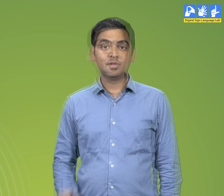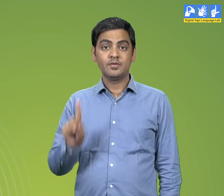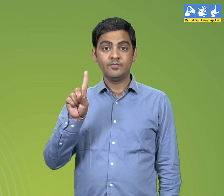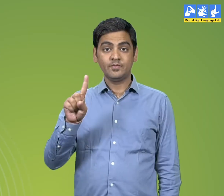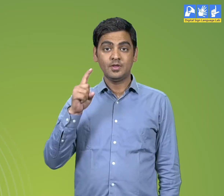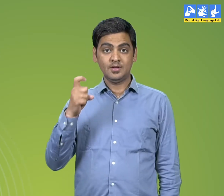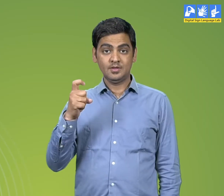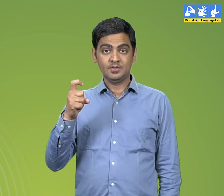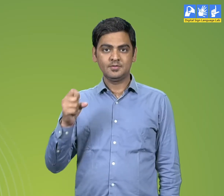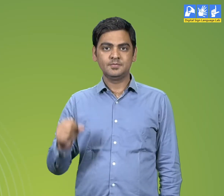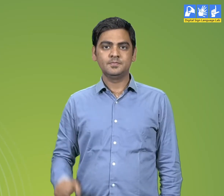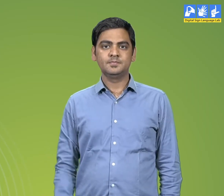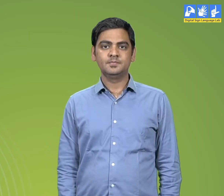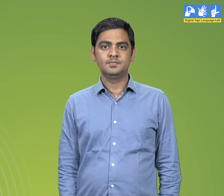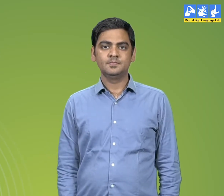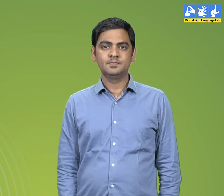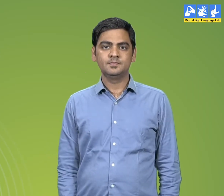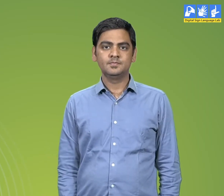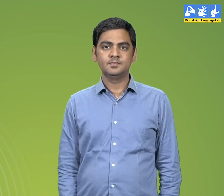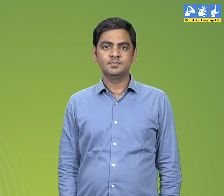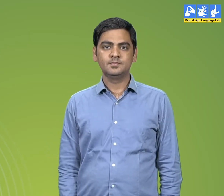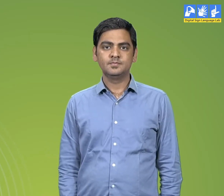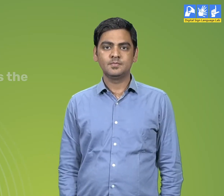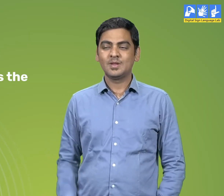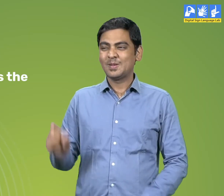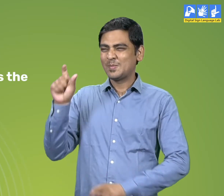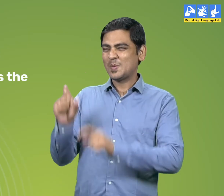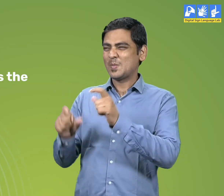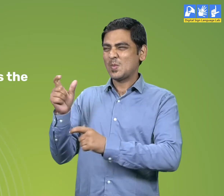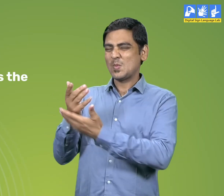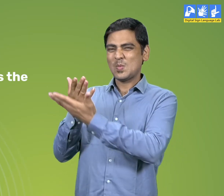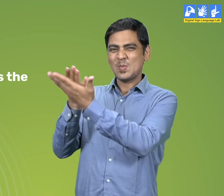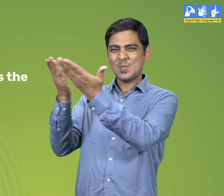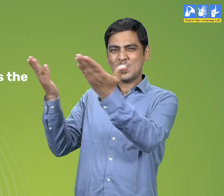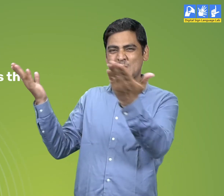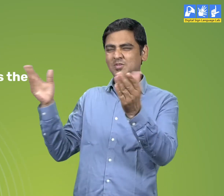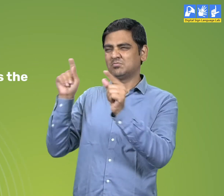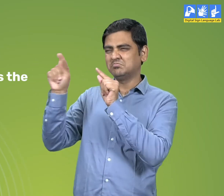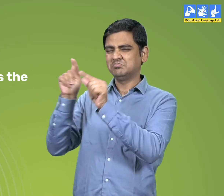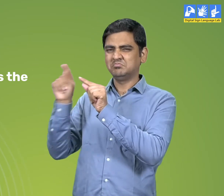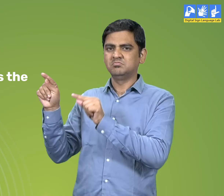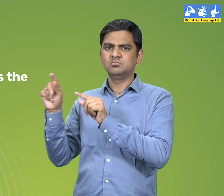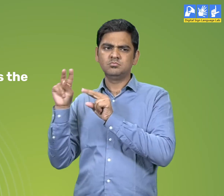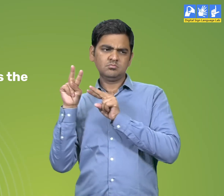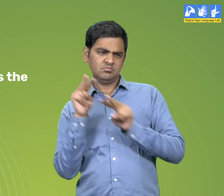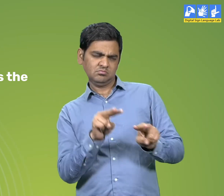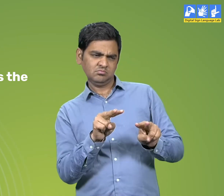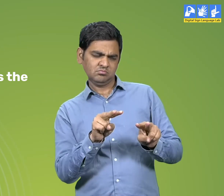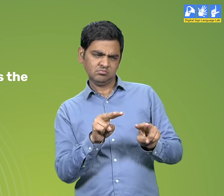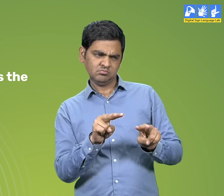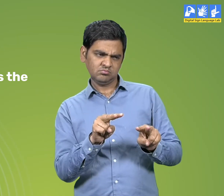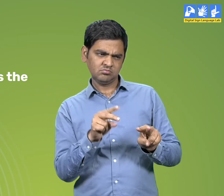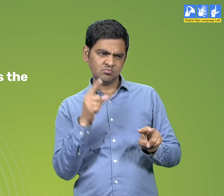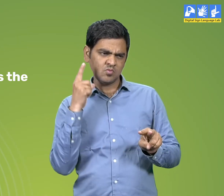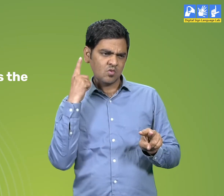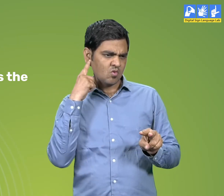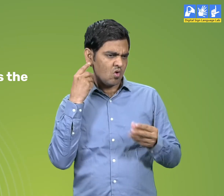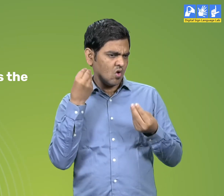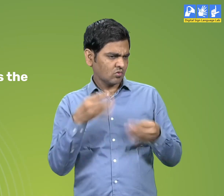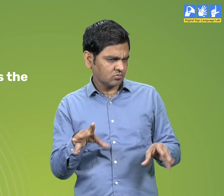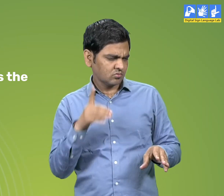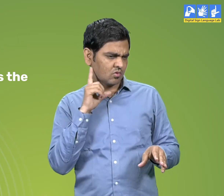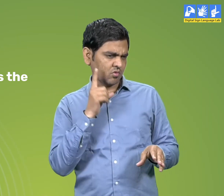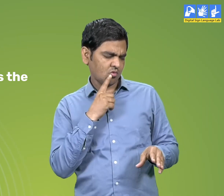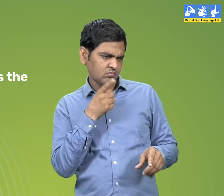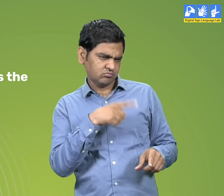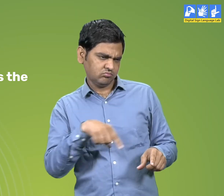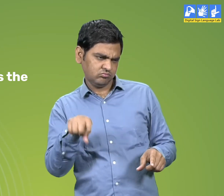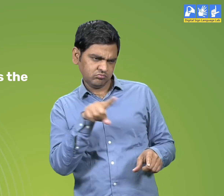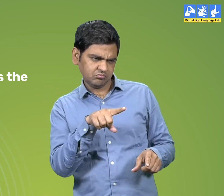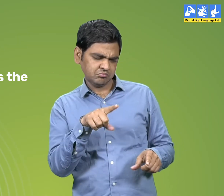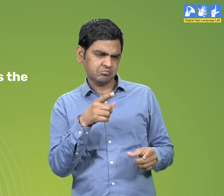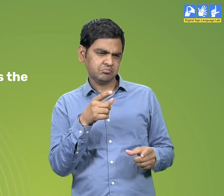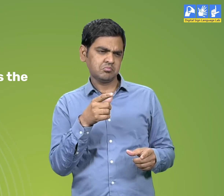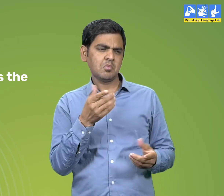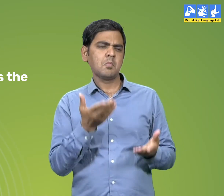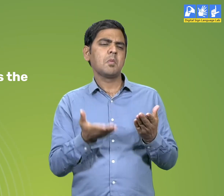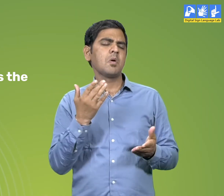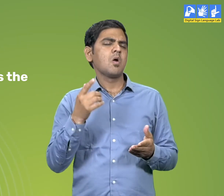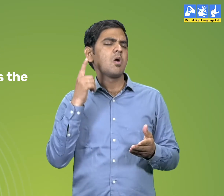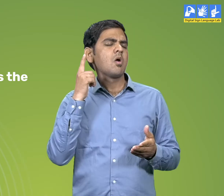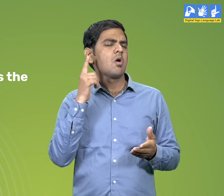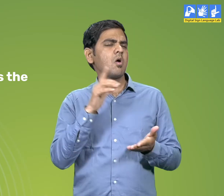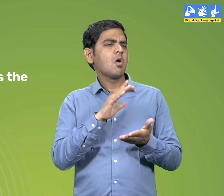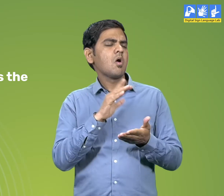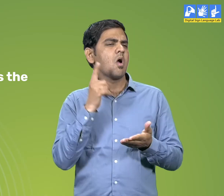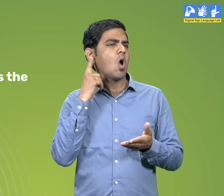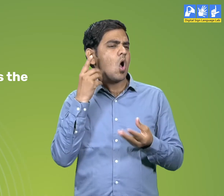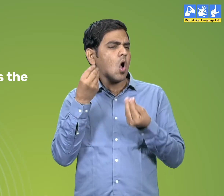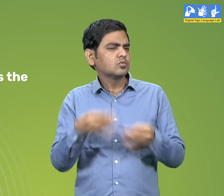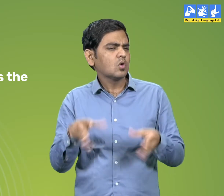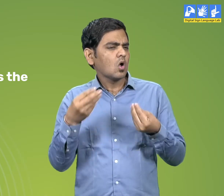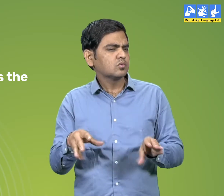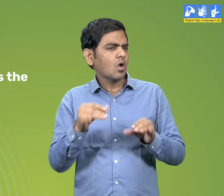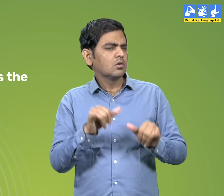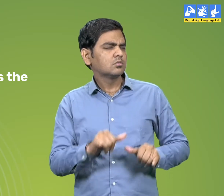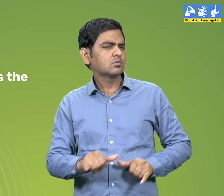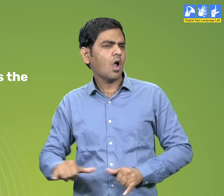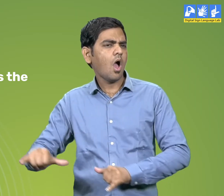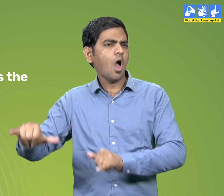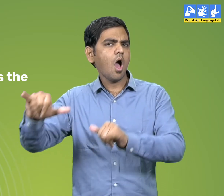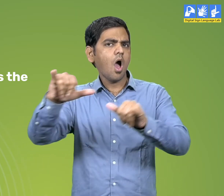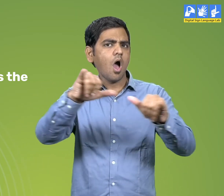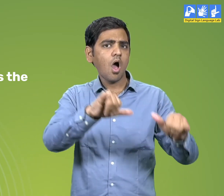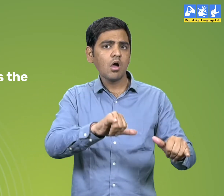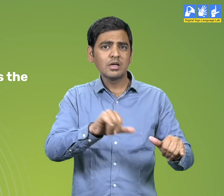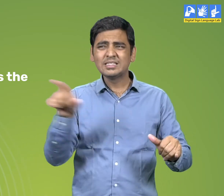17- All hearing loss is the same.